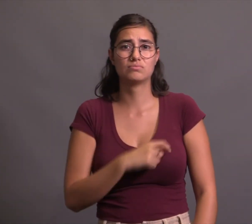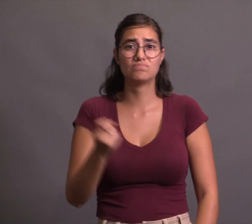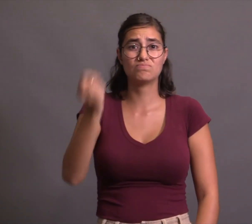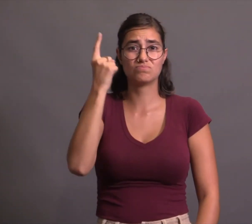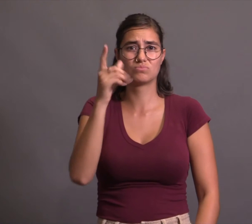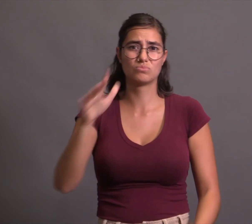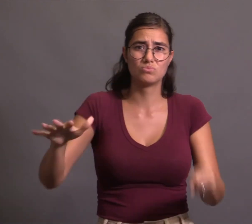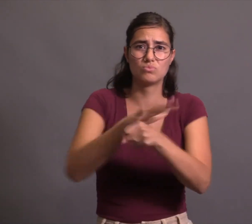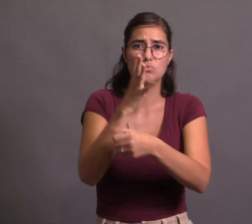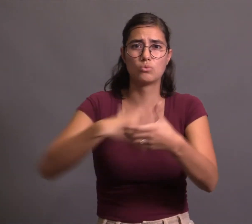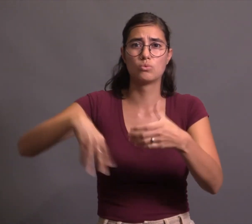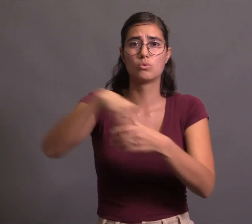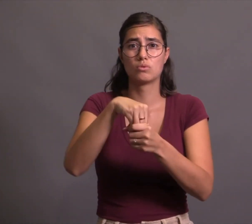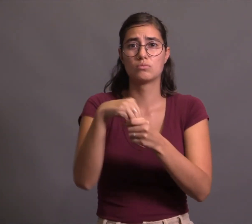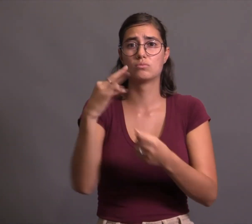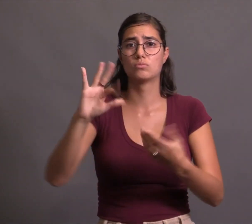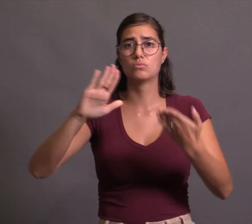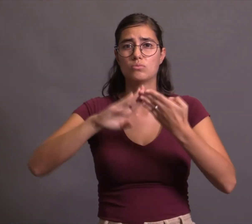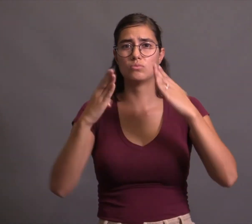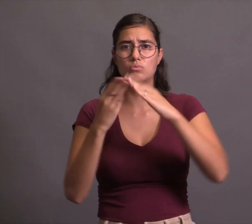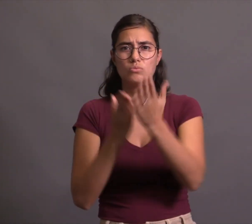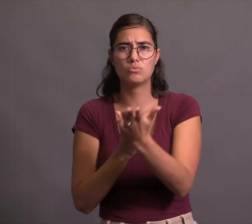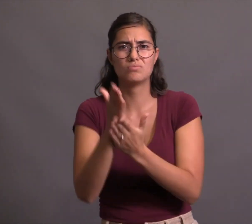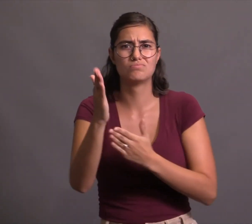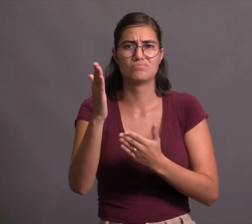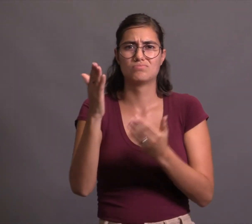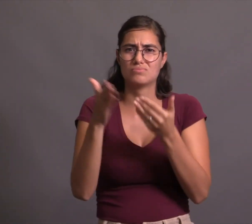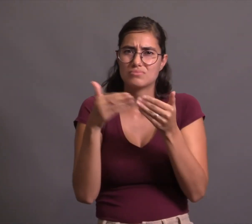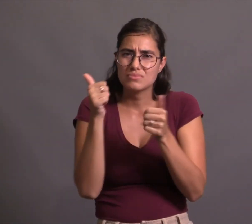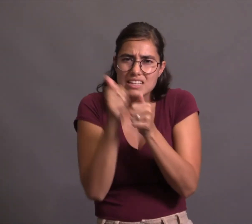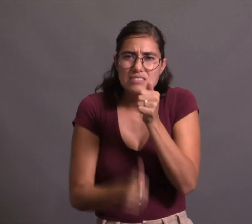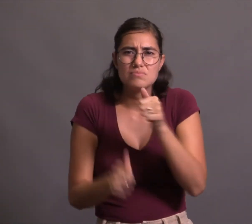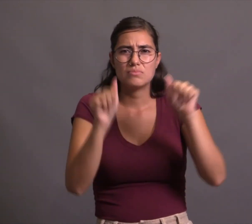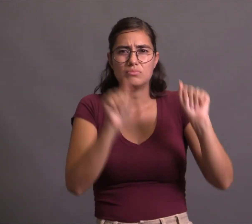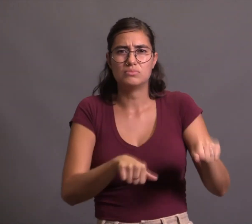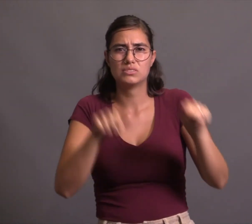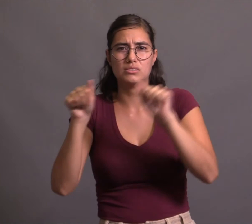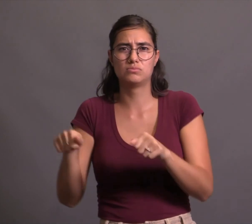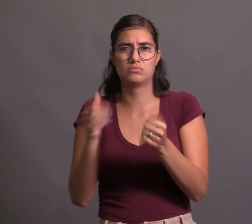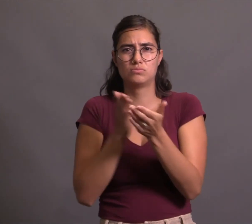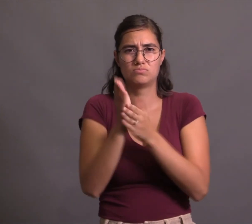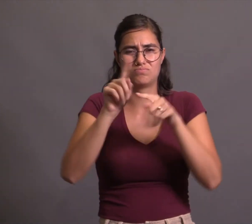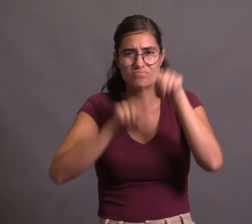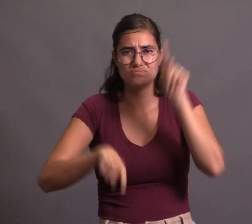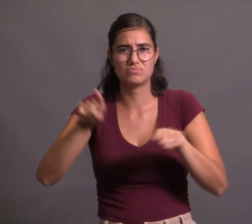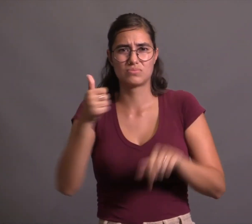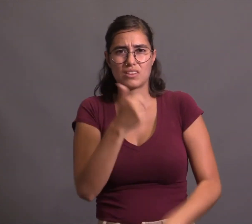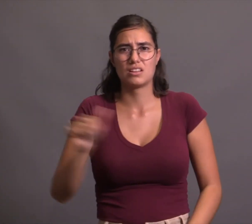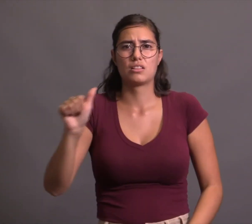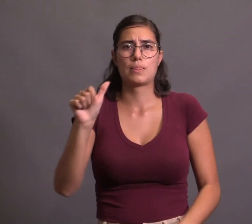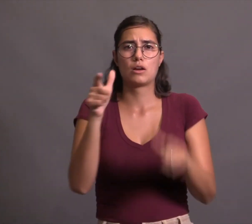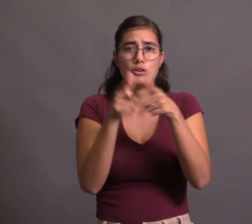Understand that the full inclusion of the community through every means possible whether through language,